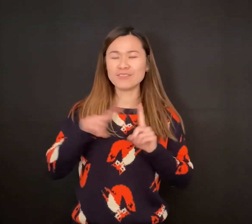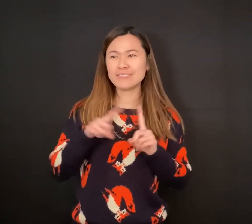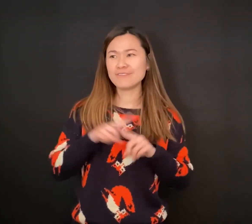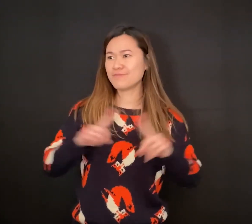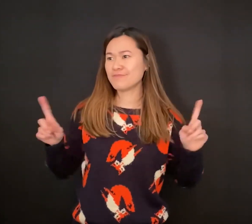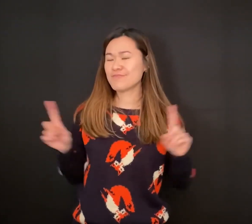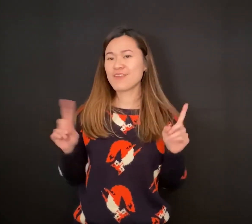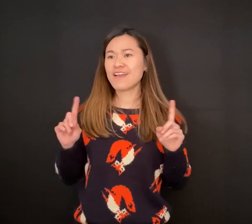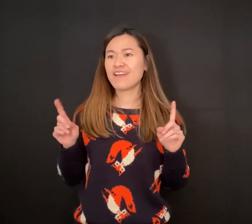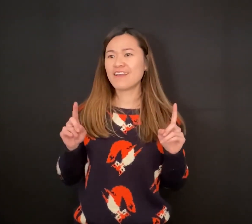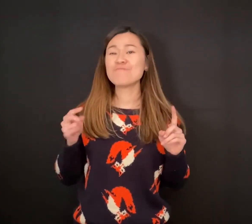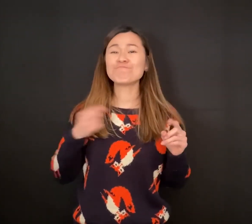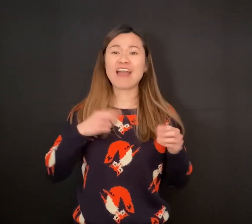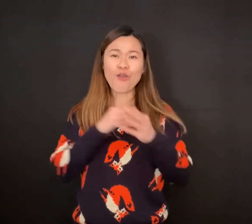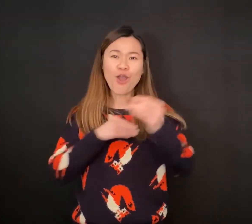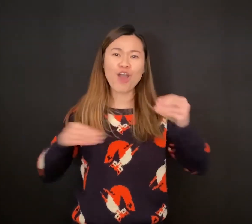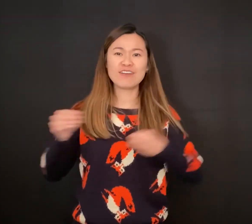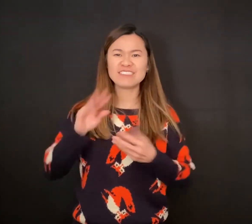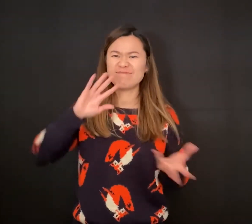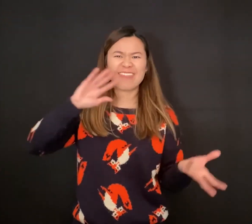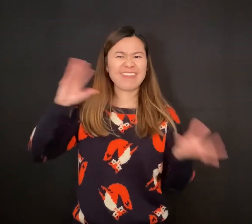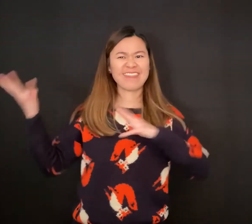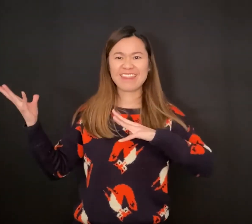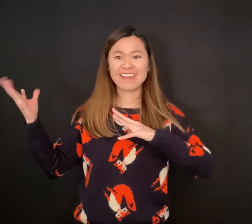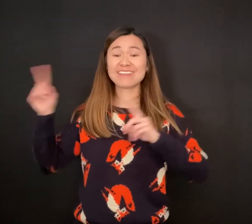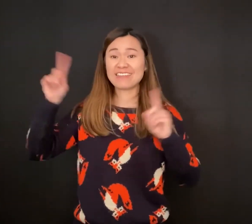So another positive thing is that my office has been really messy, and now